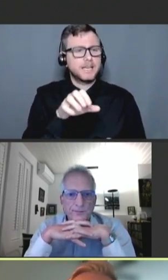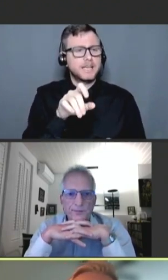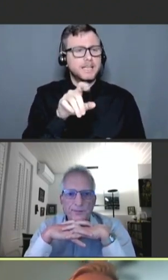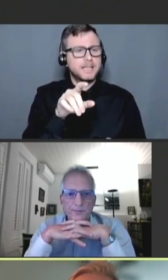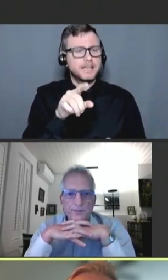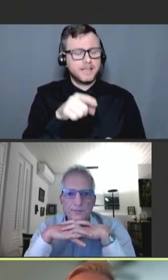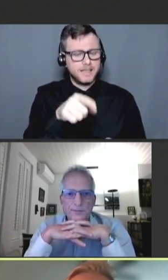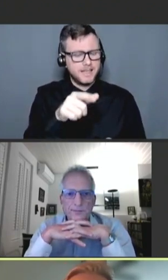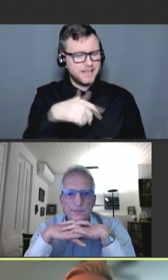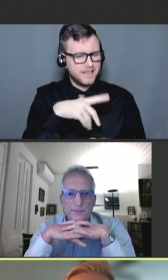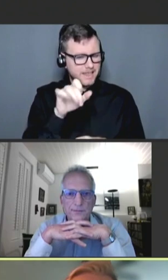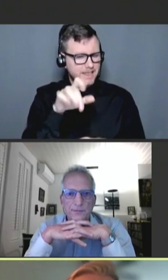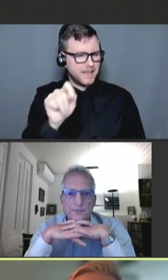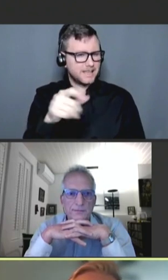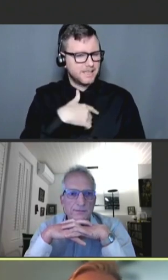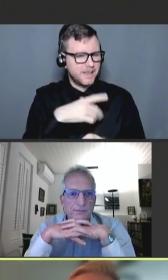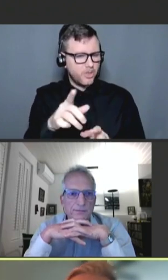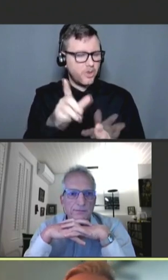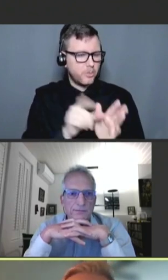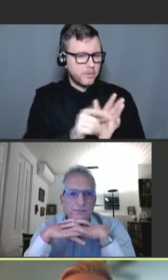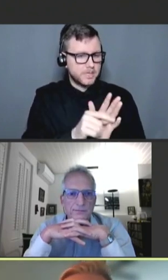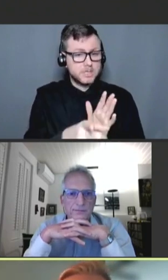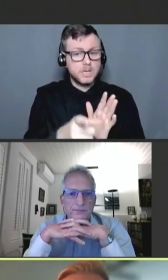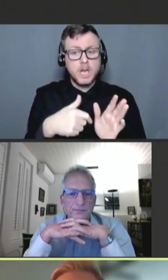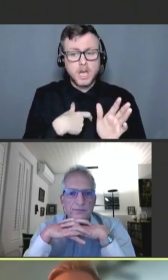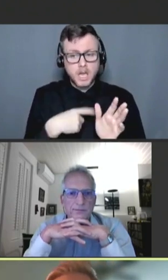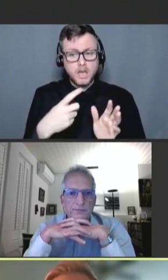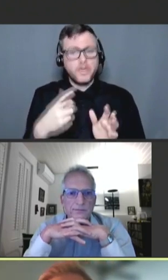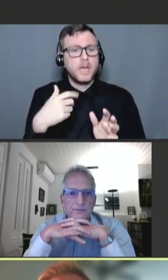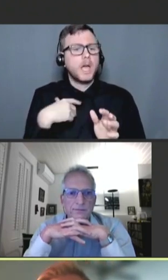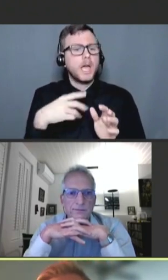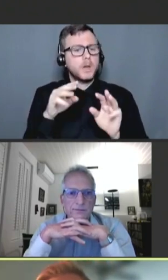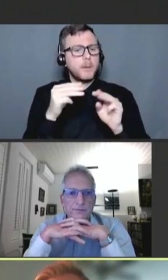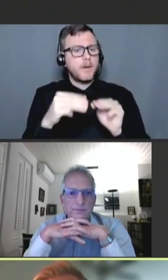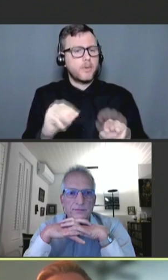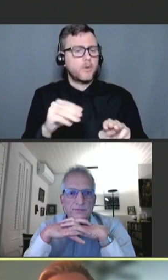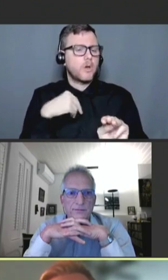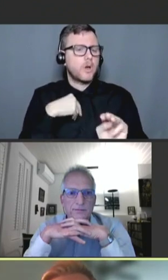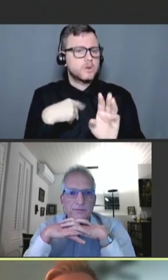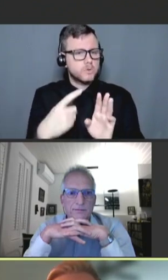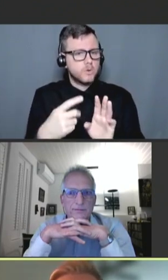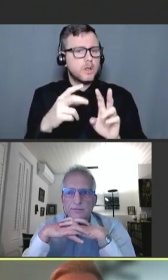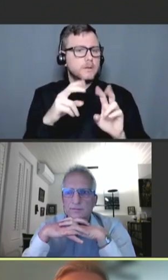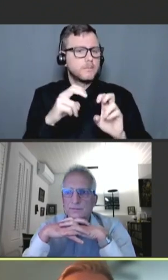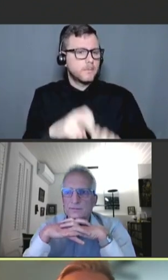I will discuss today underwent a methodologic quality and risk of bias assessment by our